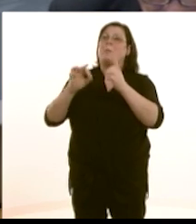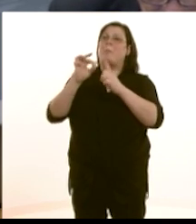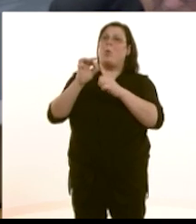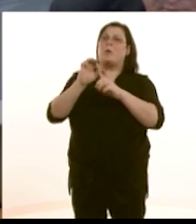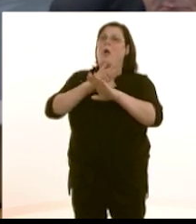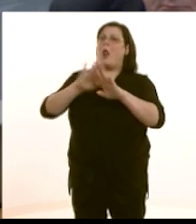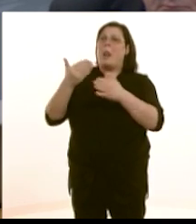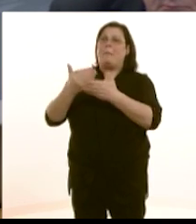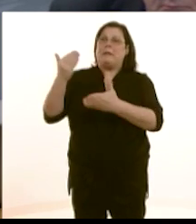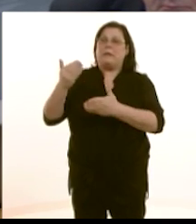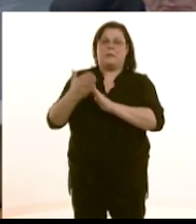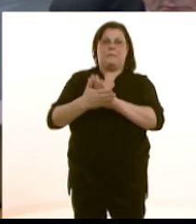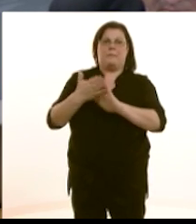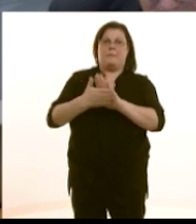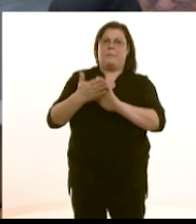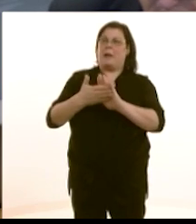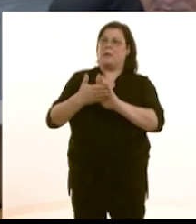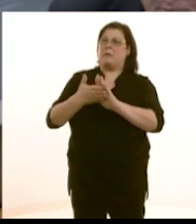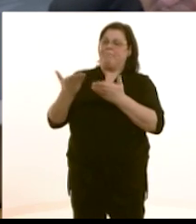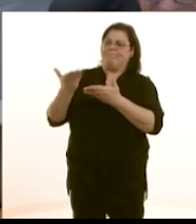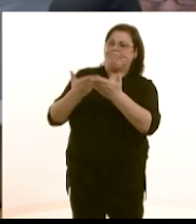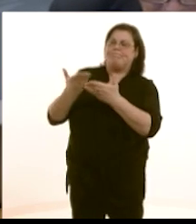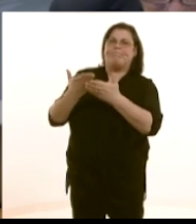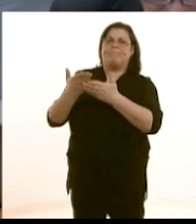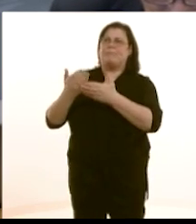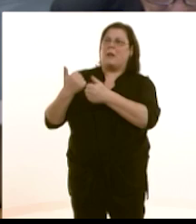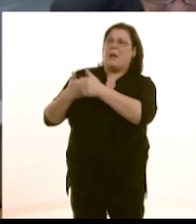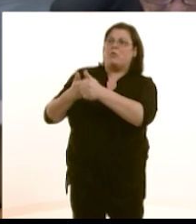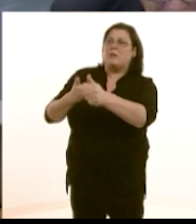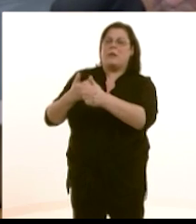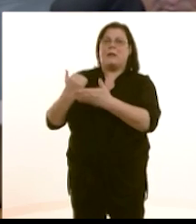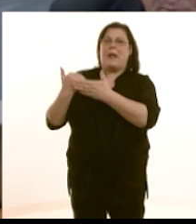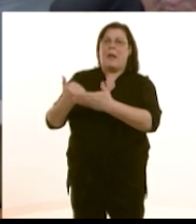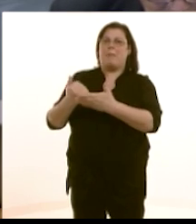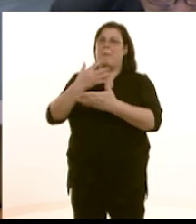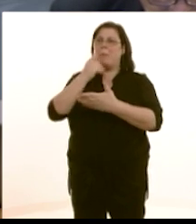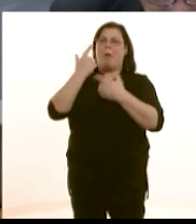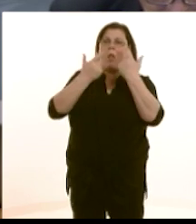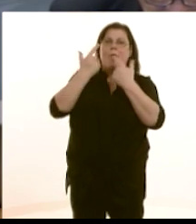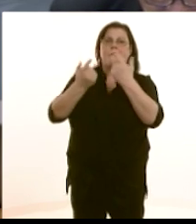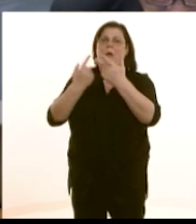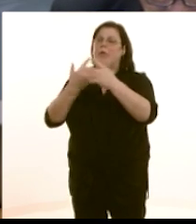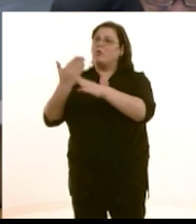with a significant budget, to try and mitigate the job losses in steel and to try to build